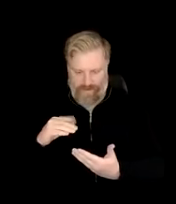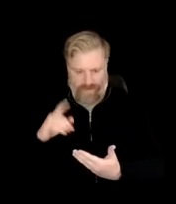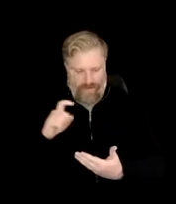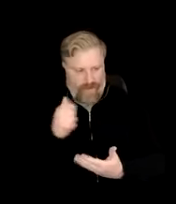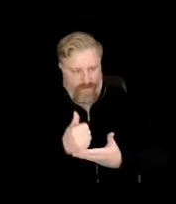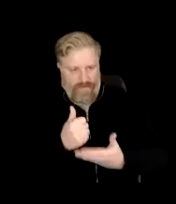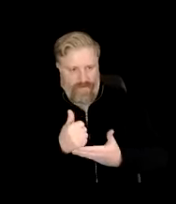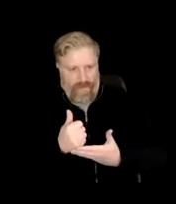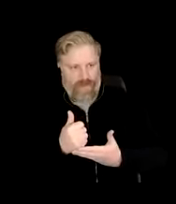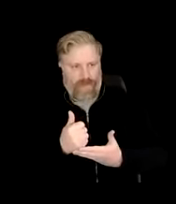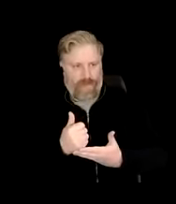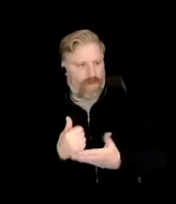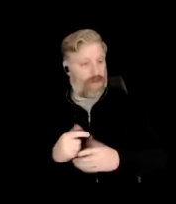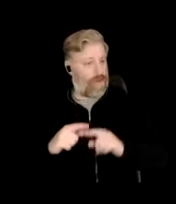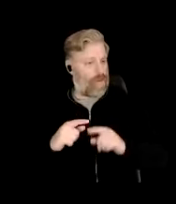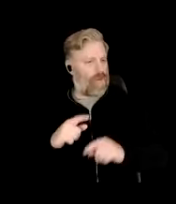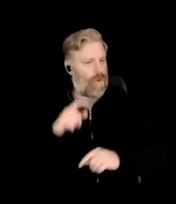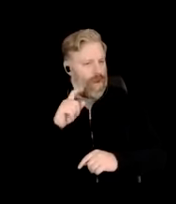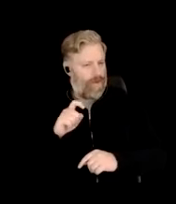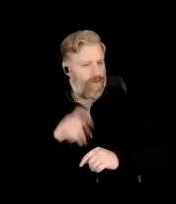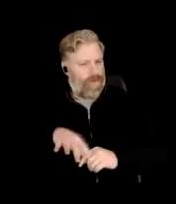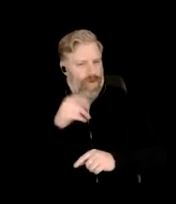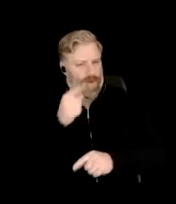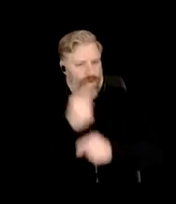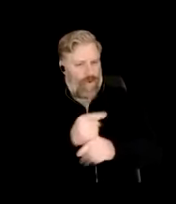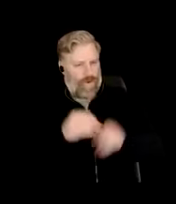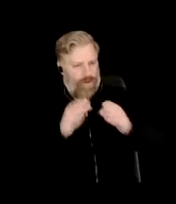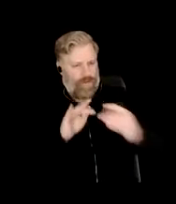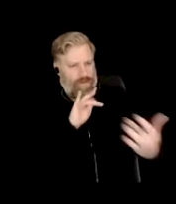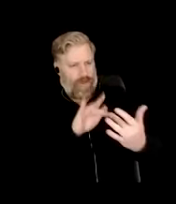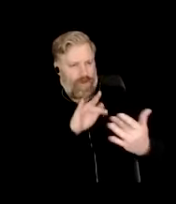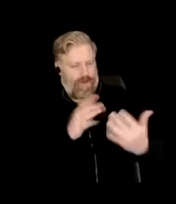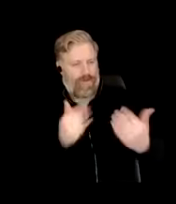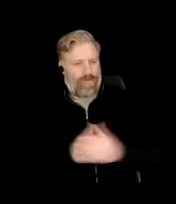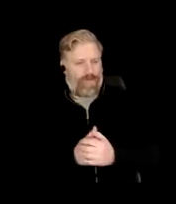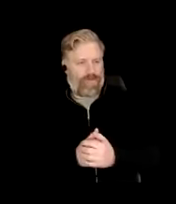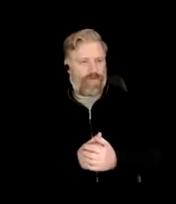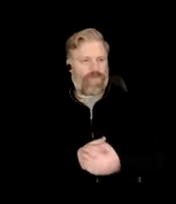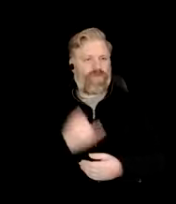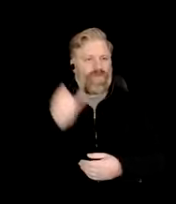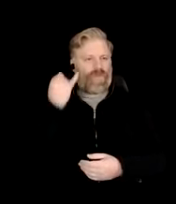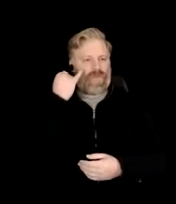based on the type of assistance you need. So for questions about the general MRAC grantmaking process